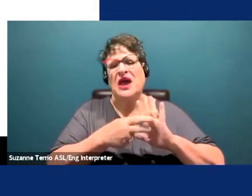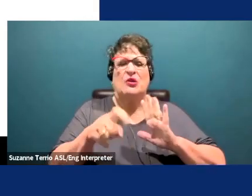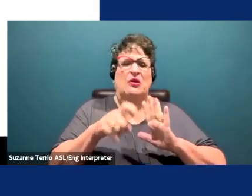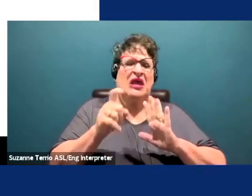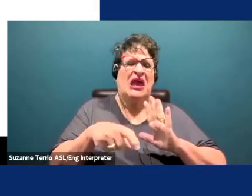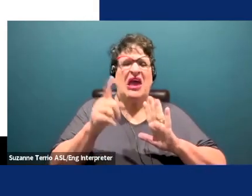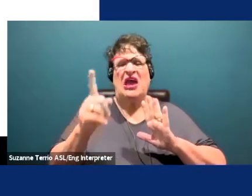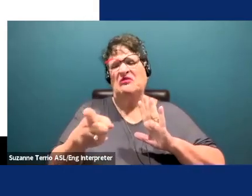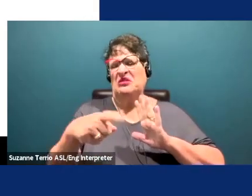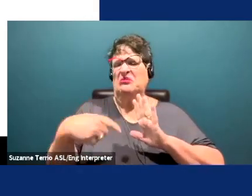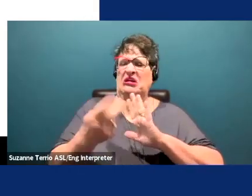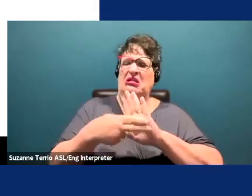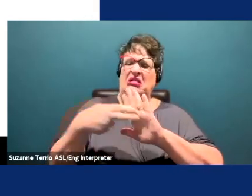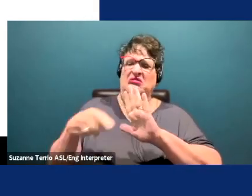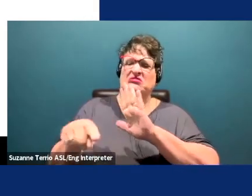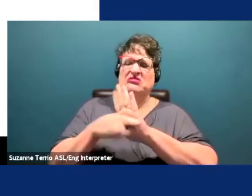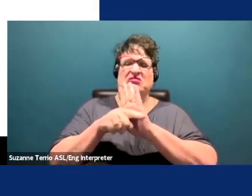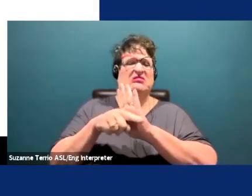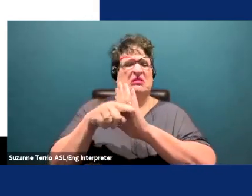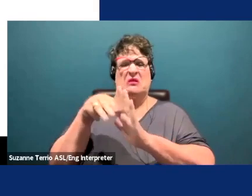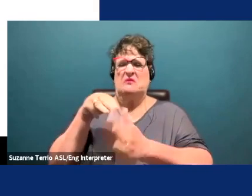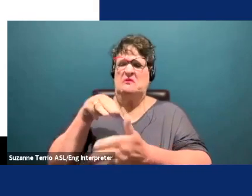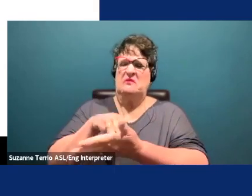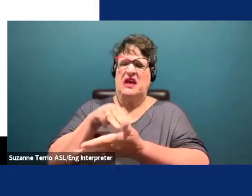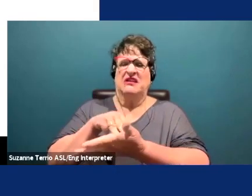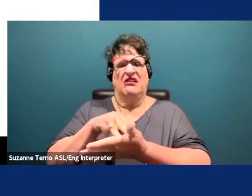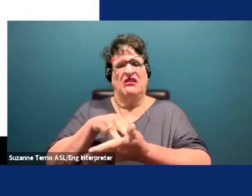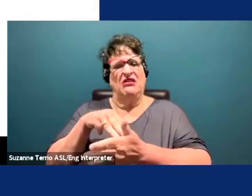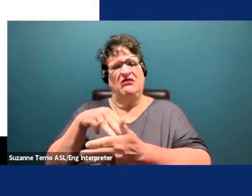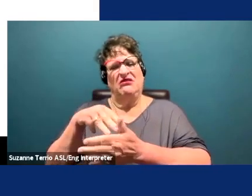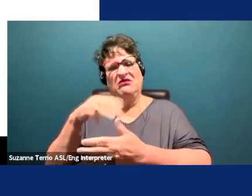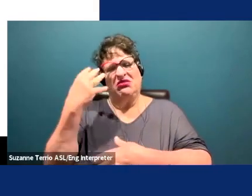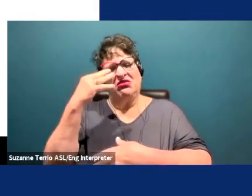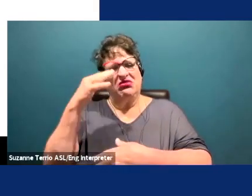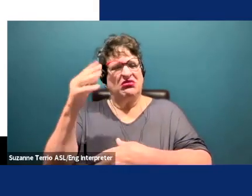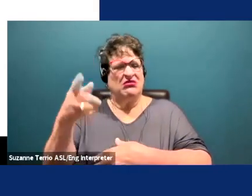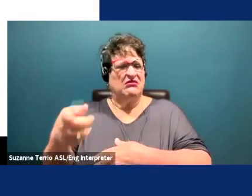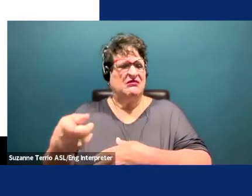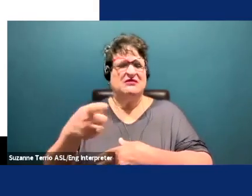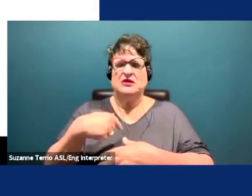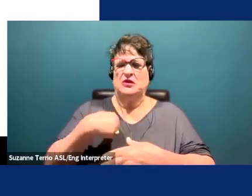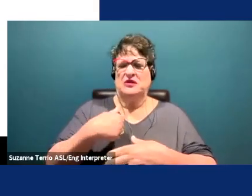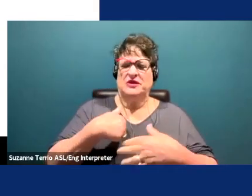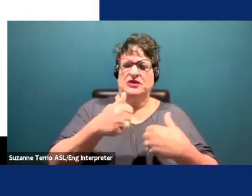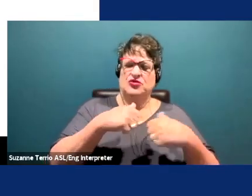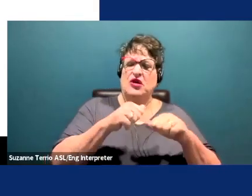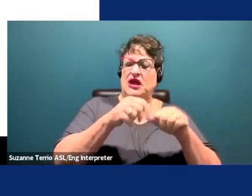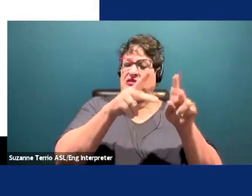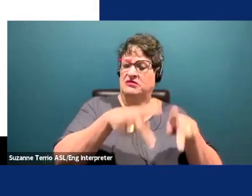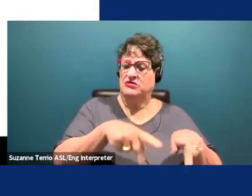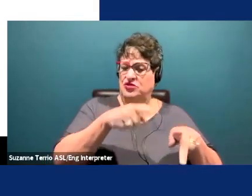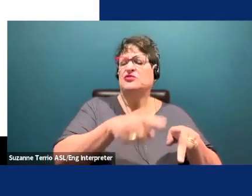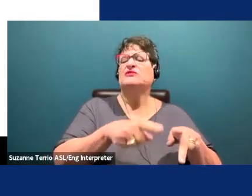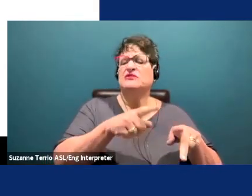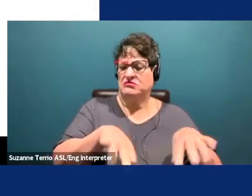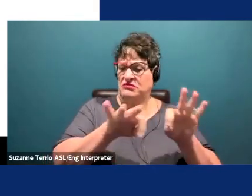So instead, we want to try using neutral terms like this person has major depression, this person has cancer.